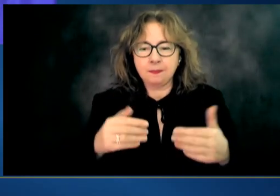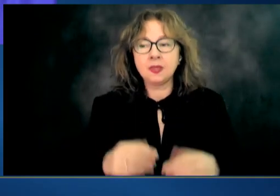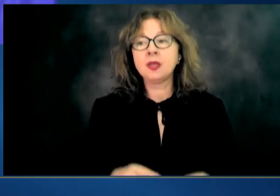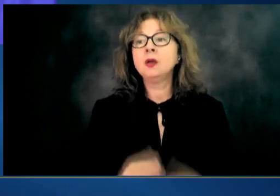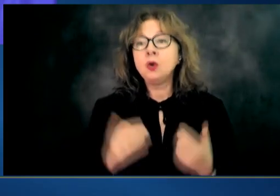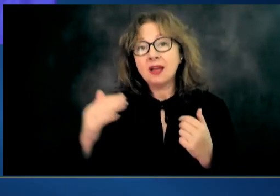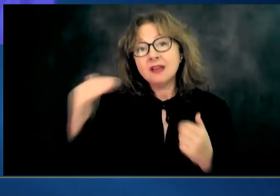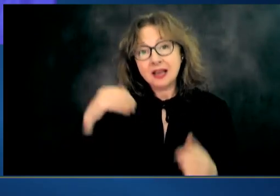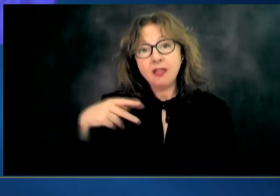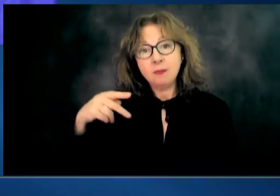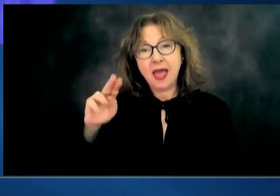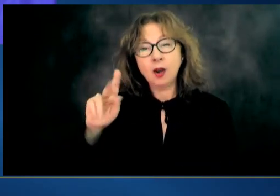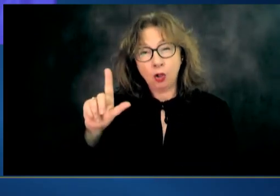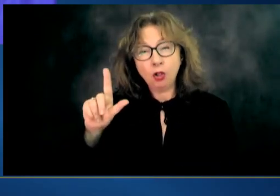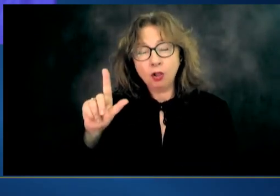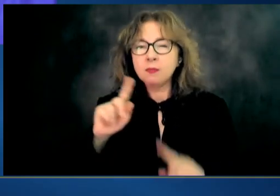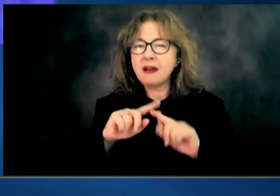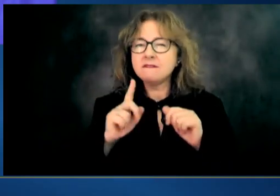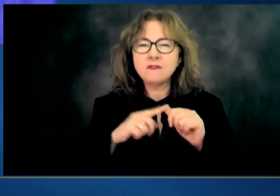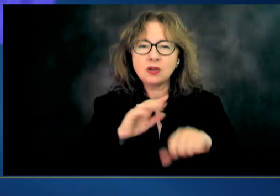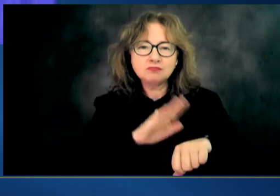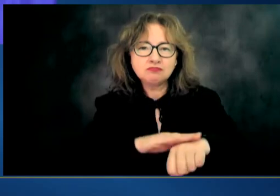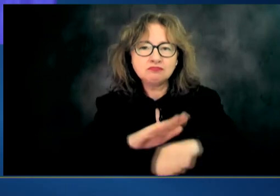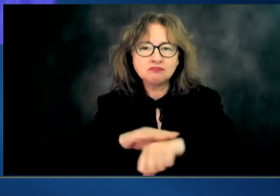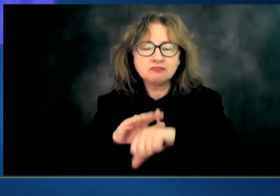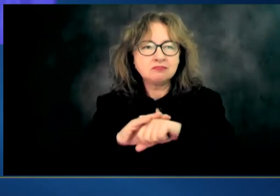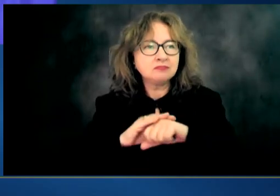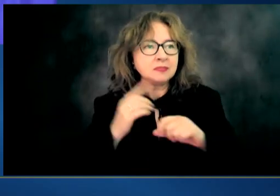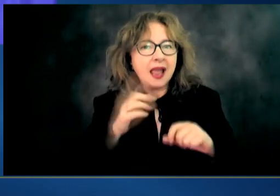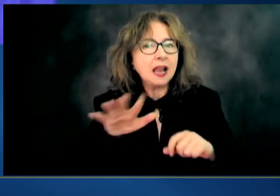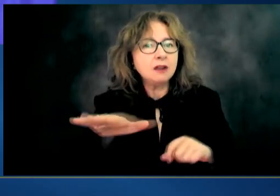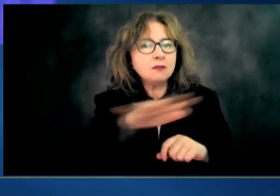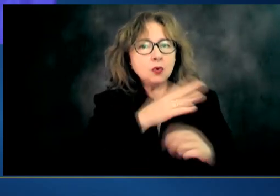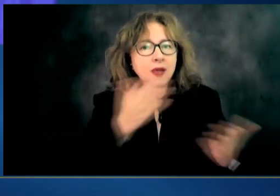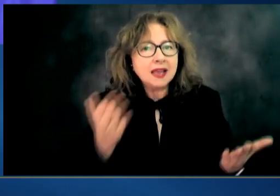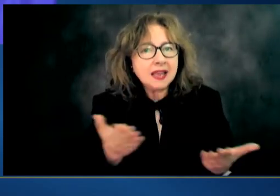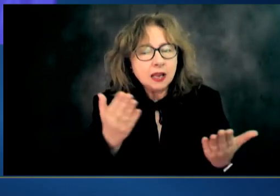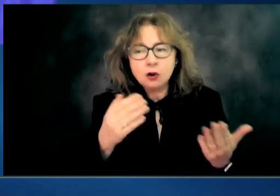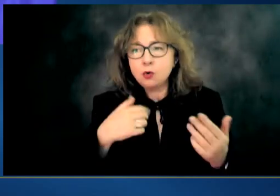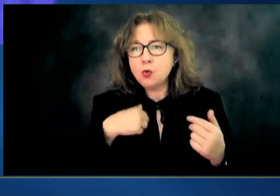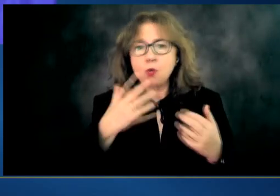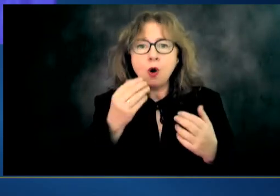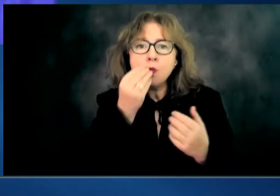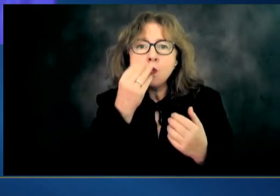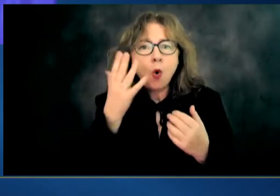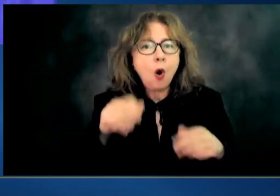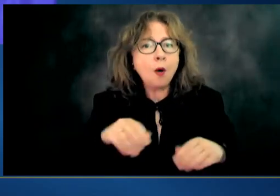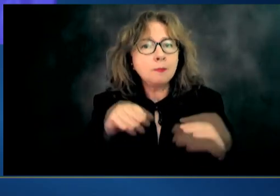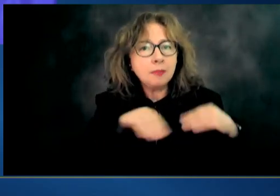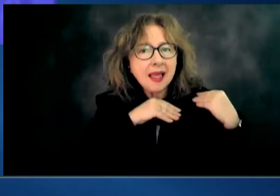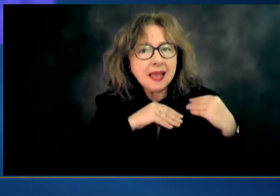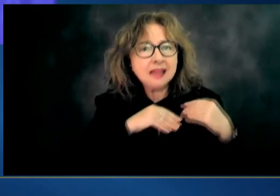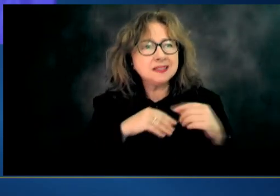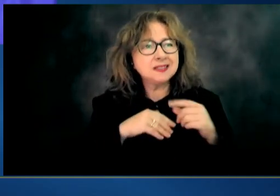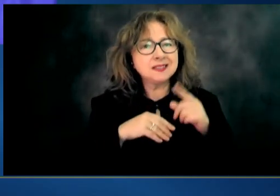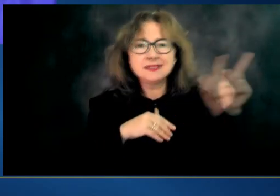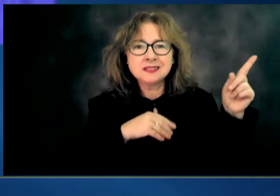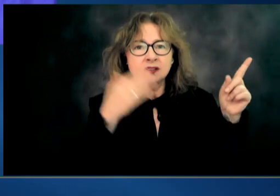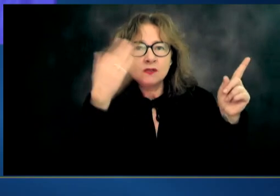I just want to do a friendly reminder for any warriors in the room, we do have blankets, warm blankets, up front at the registration desk, water, anything you need. Please